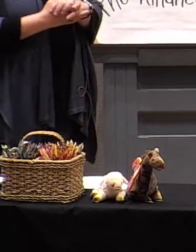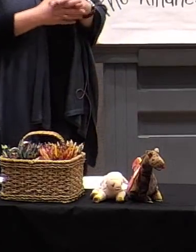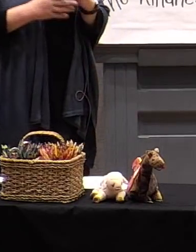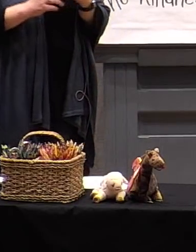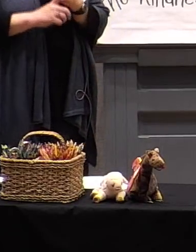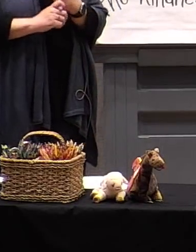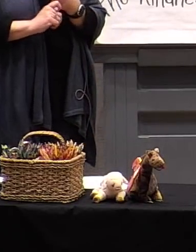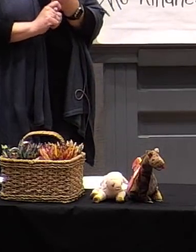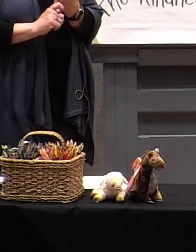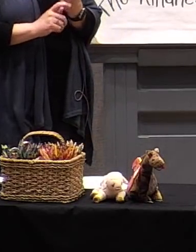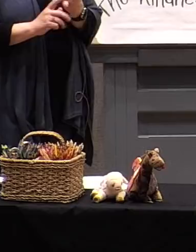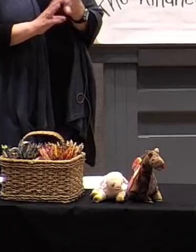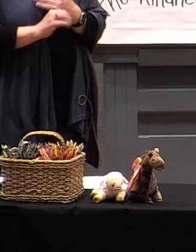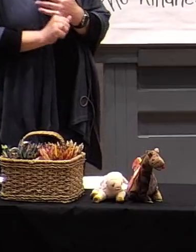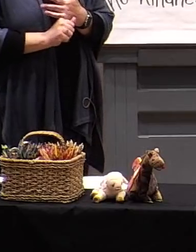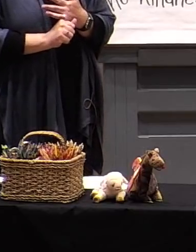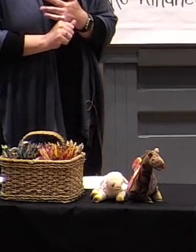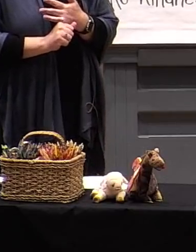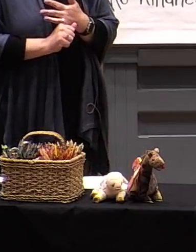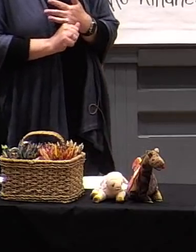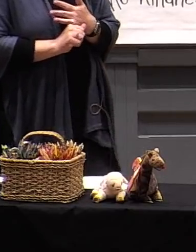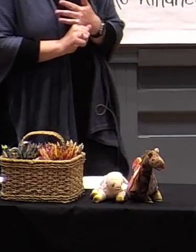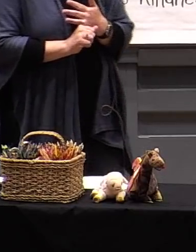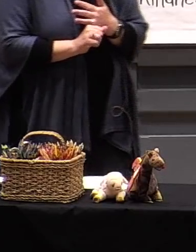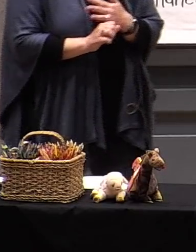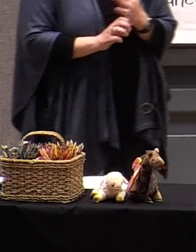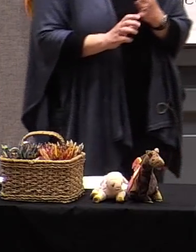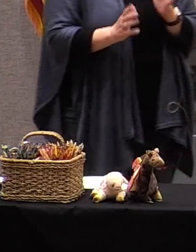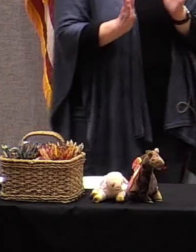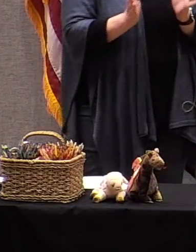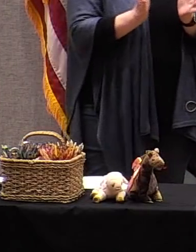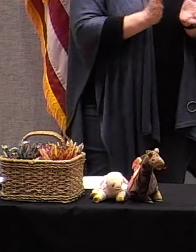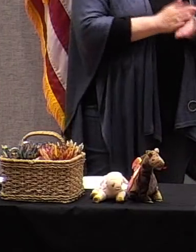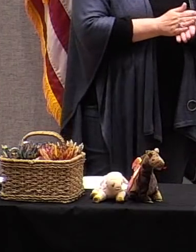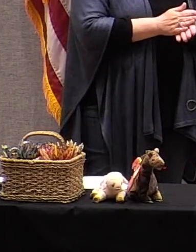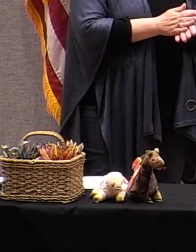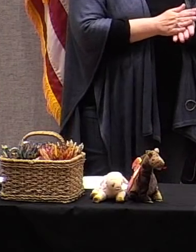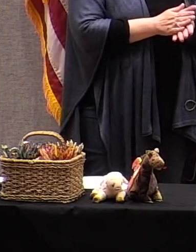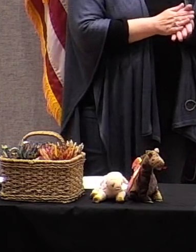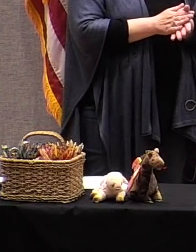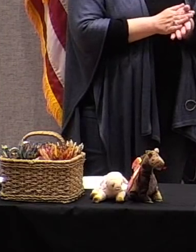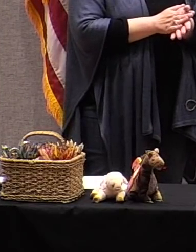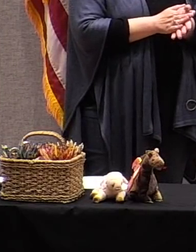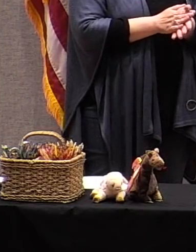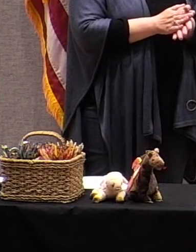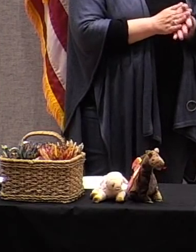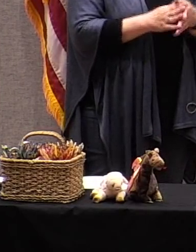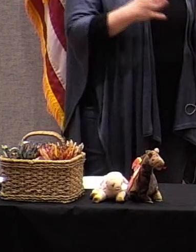So at home, if you have a piece of paper, if you have some markers or some crayons,